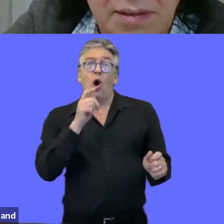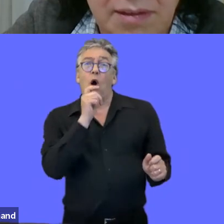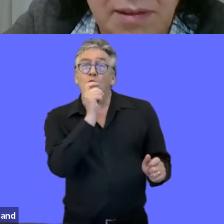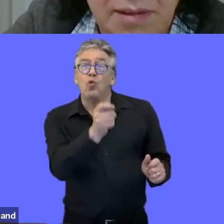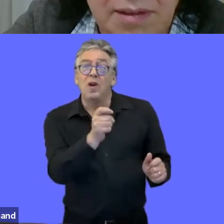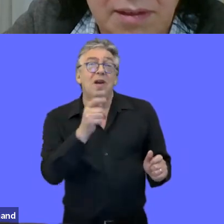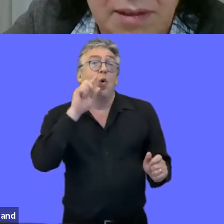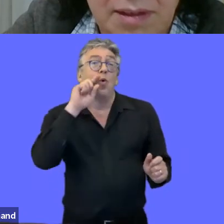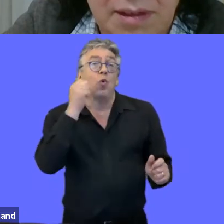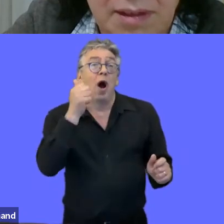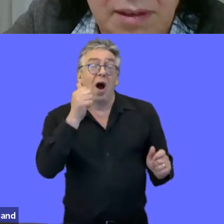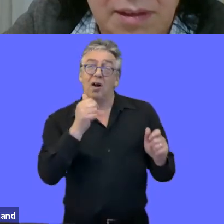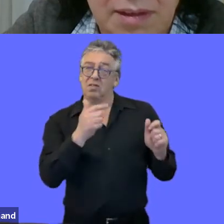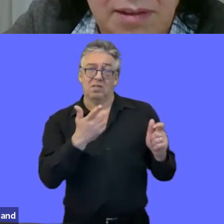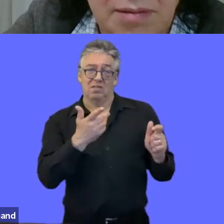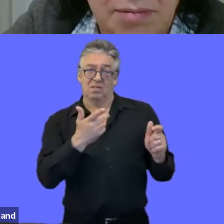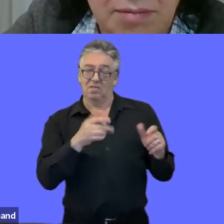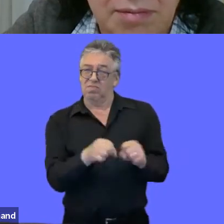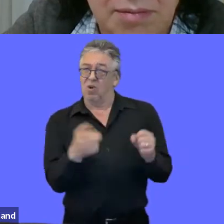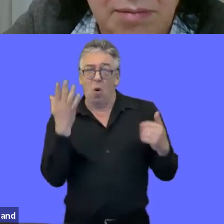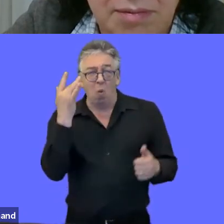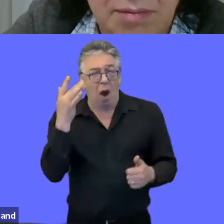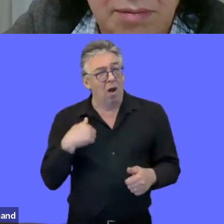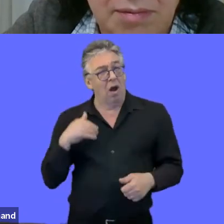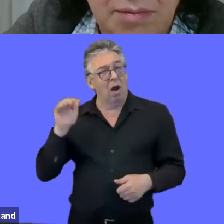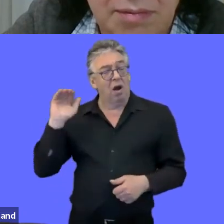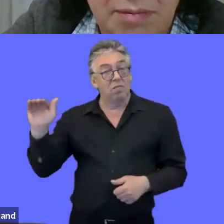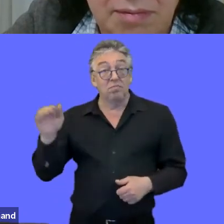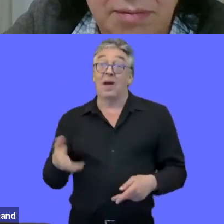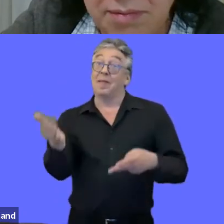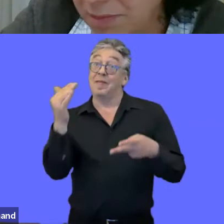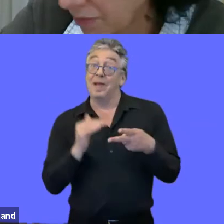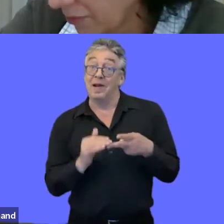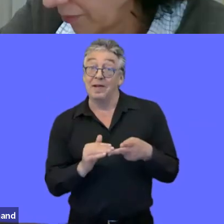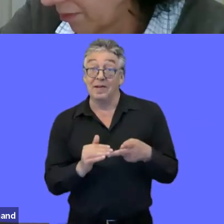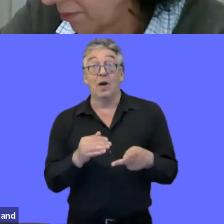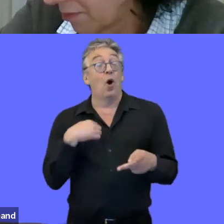Then I will set up some of the arguments that we made in that request,